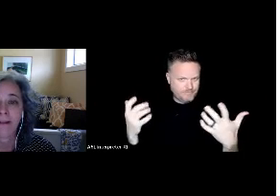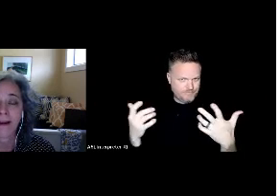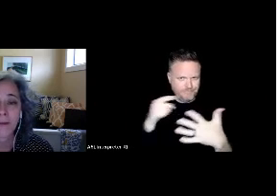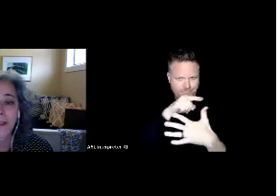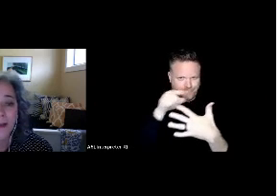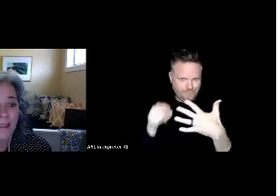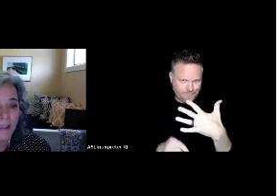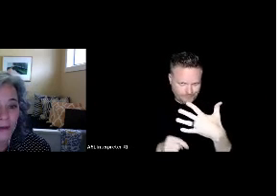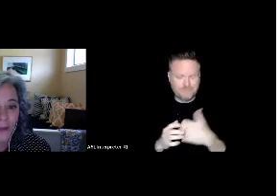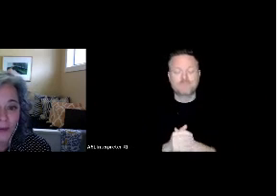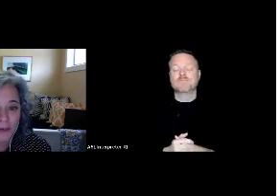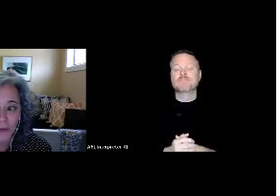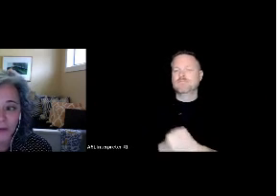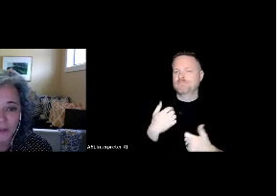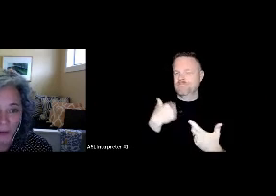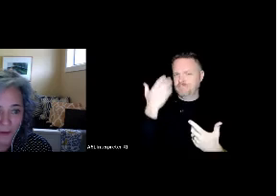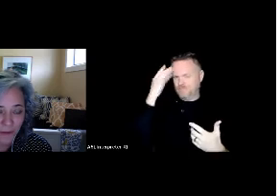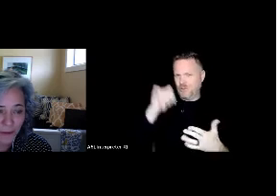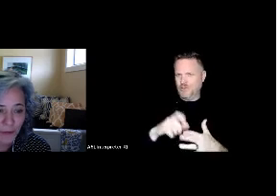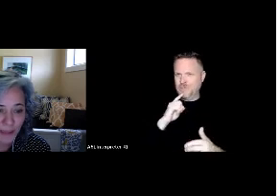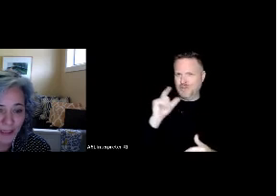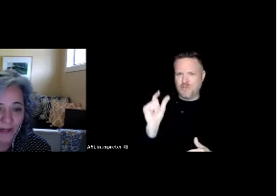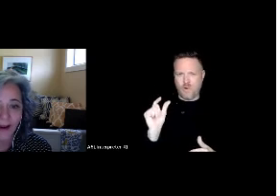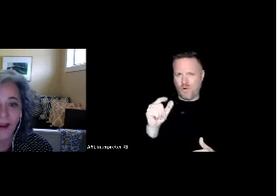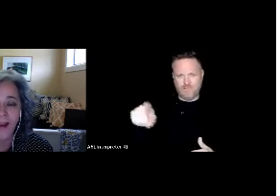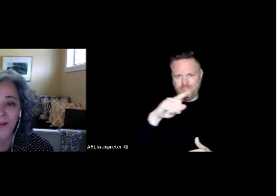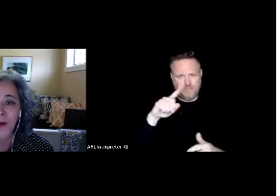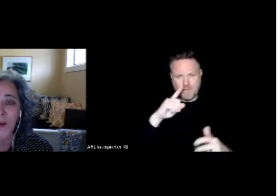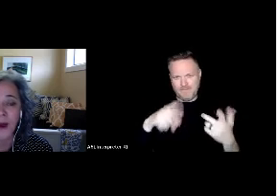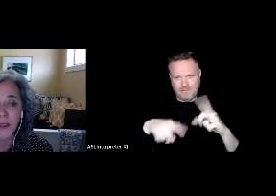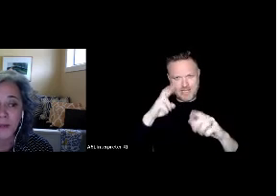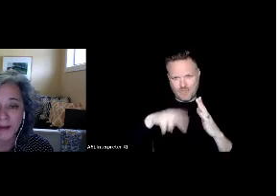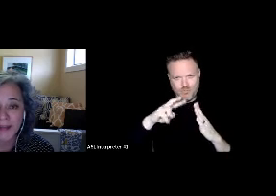And I realize that these are probably too small for you to read. And so I'm going to break these